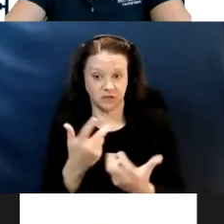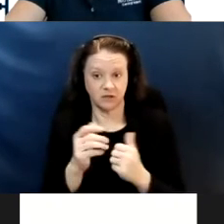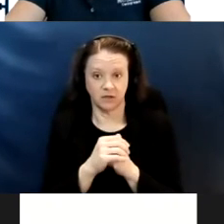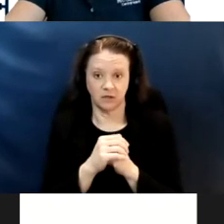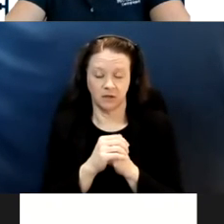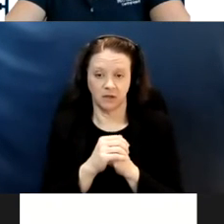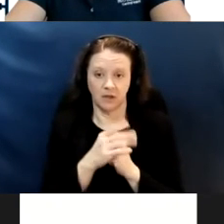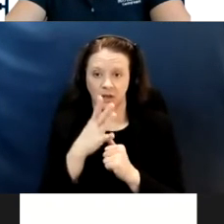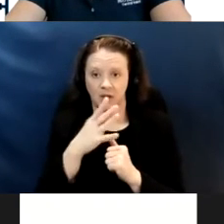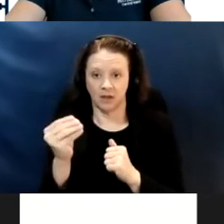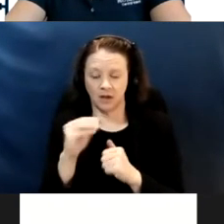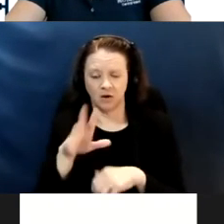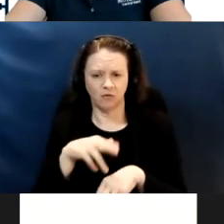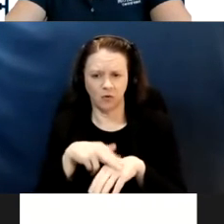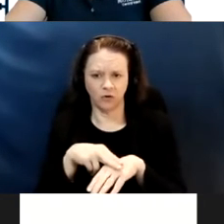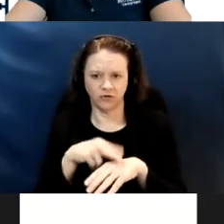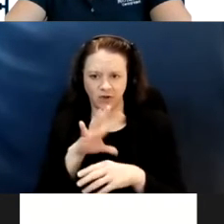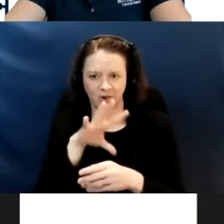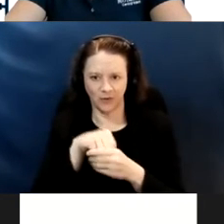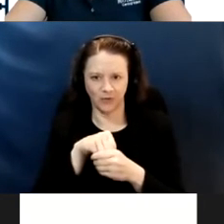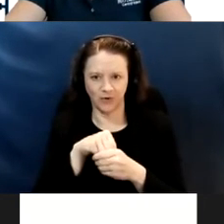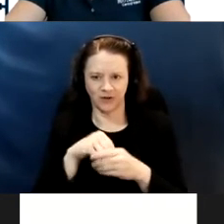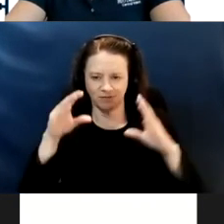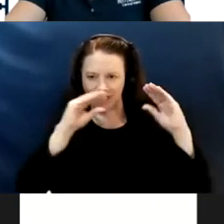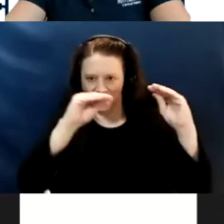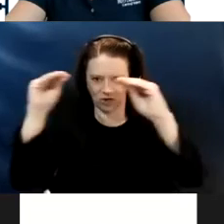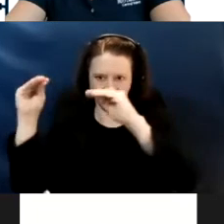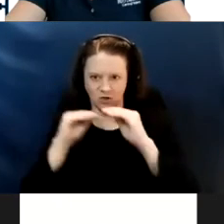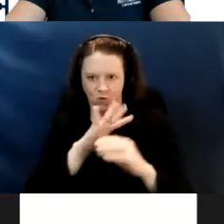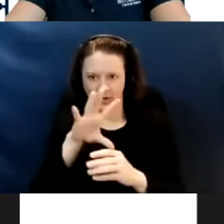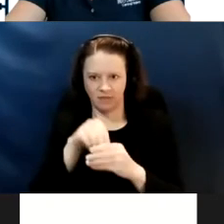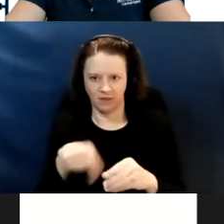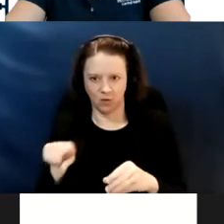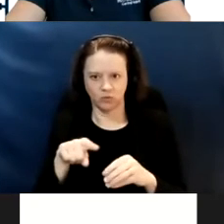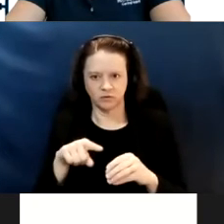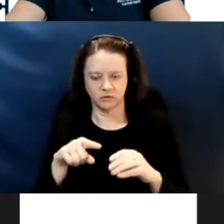And, of course, including an education within those videos as well,